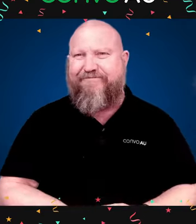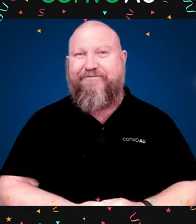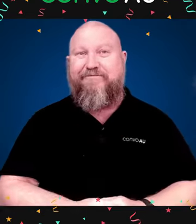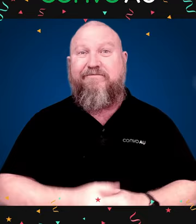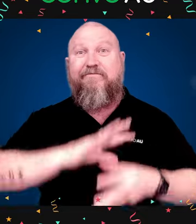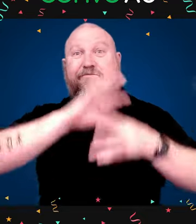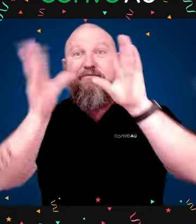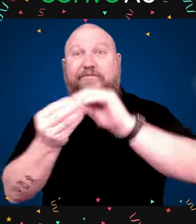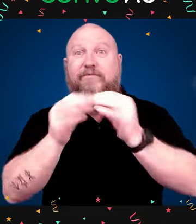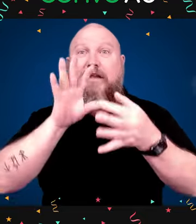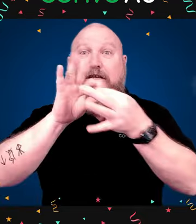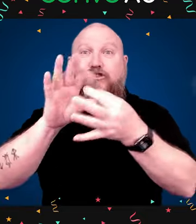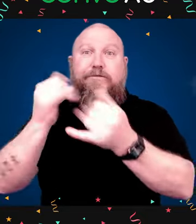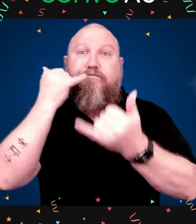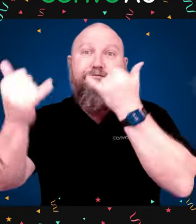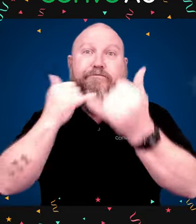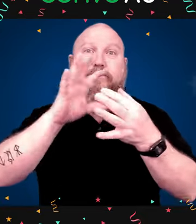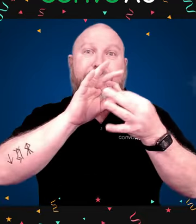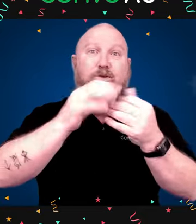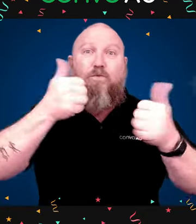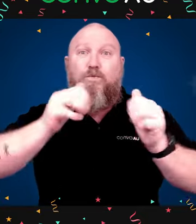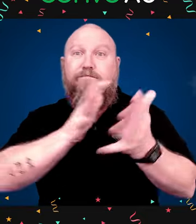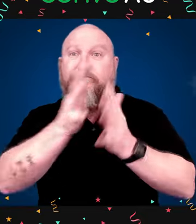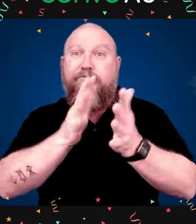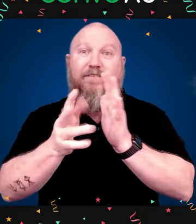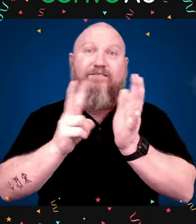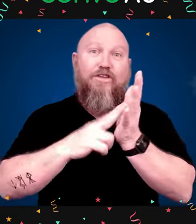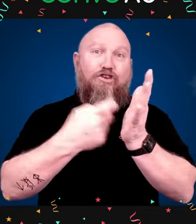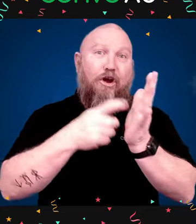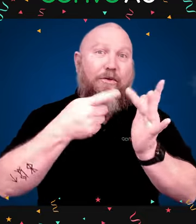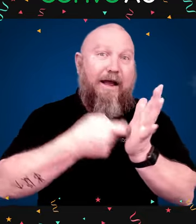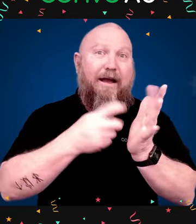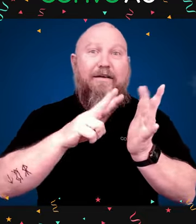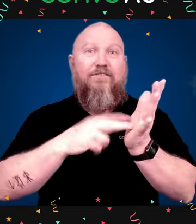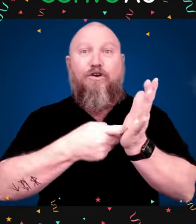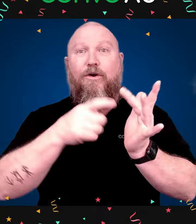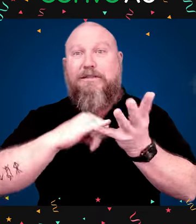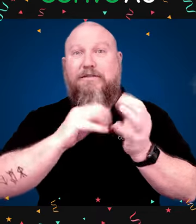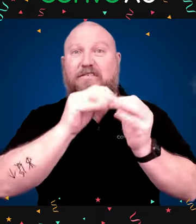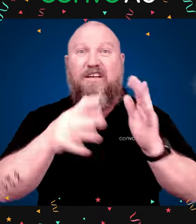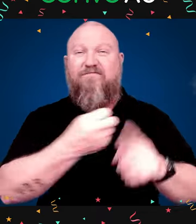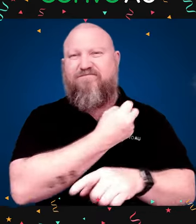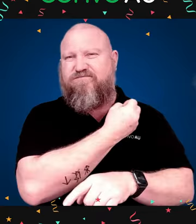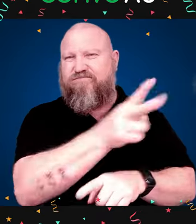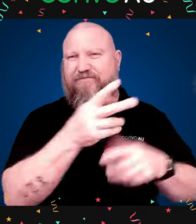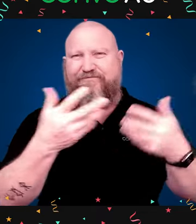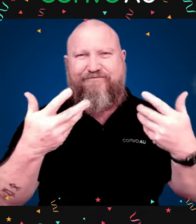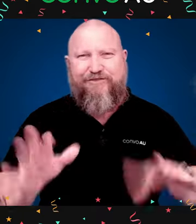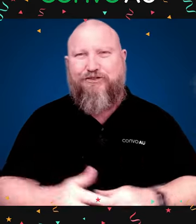highest number of connections,